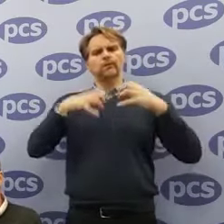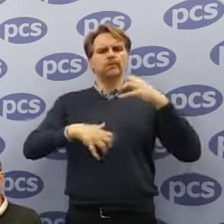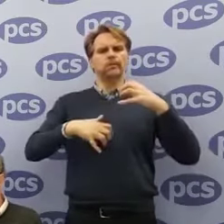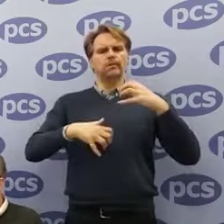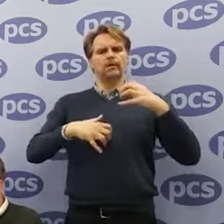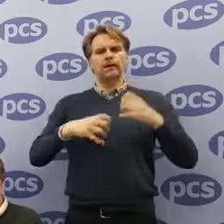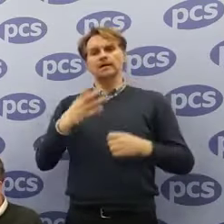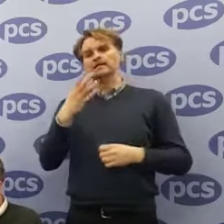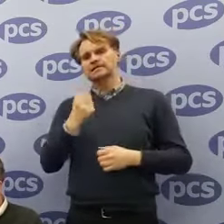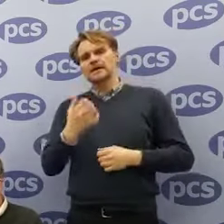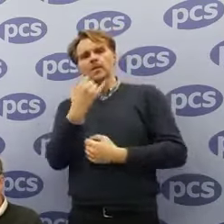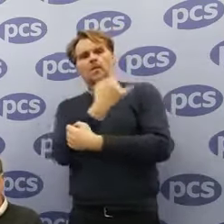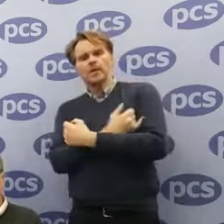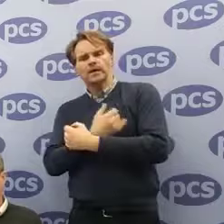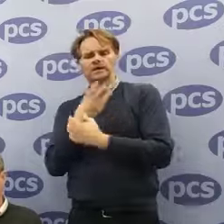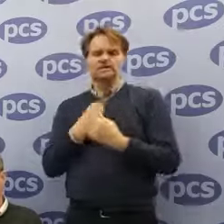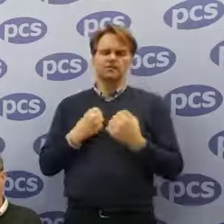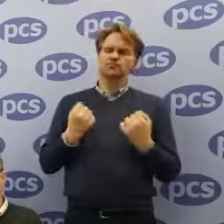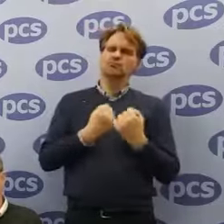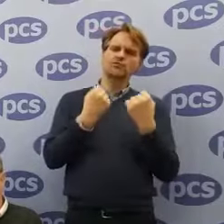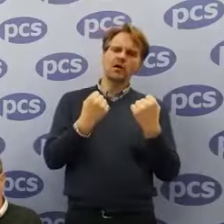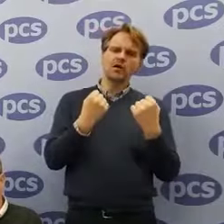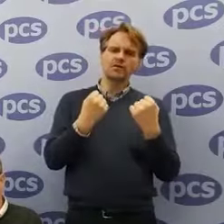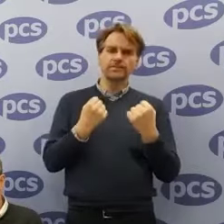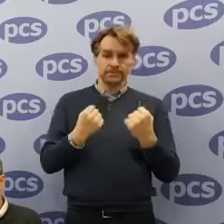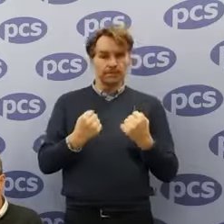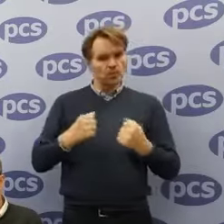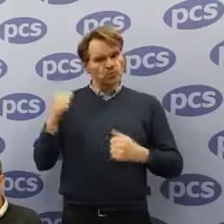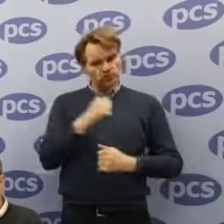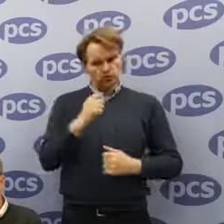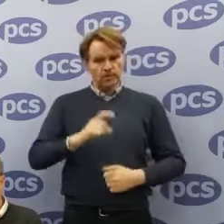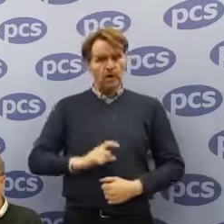we should be confident, we must remember that last year we have the best turnout